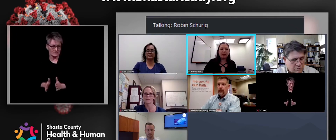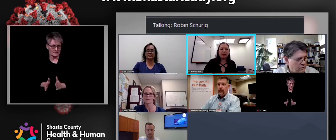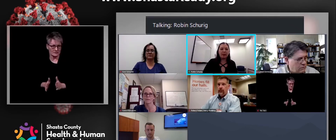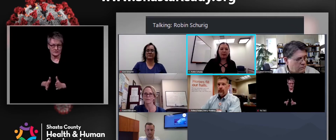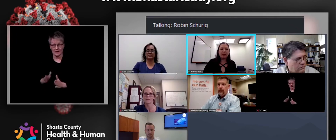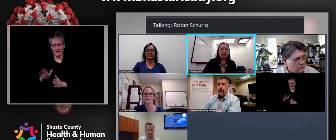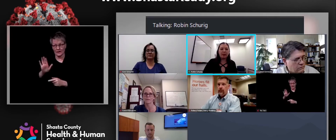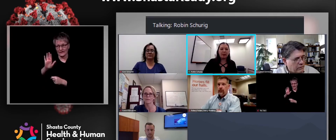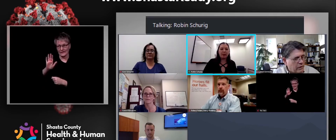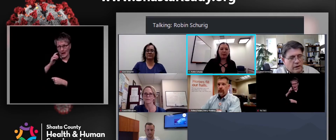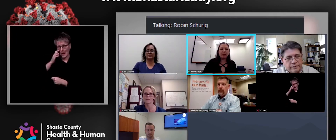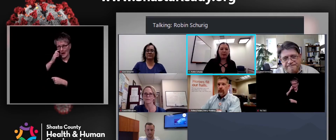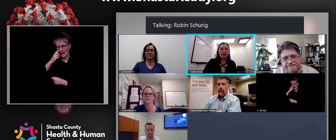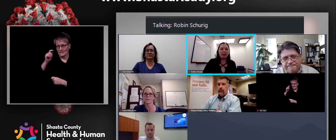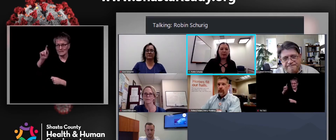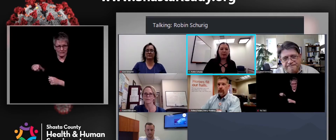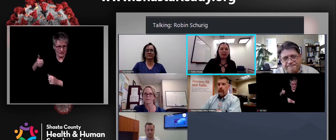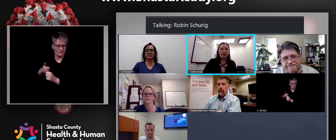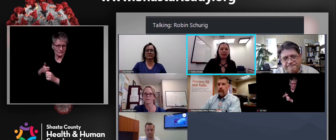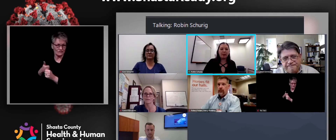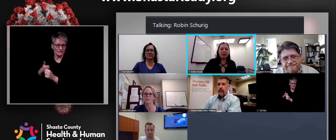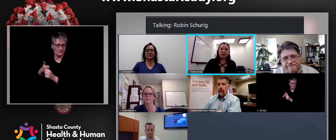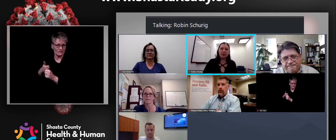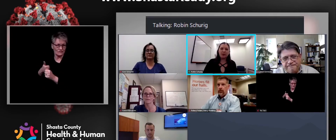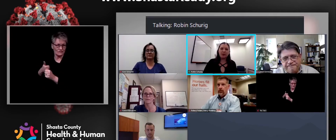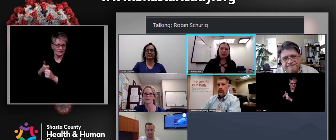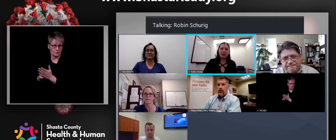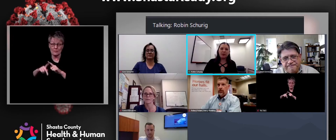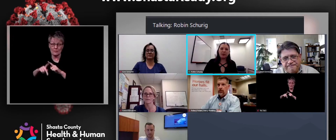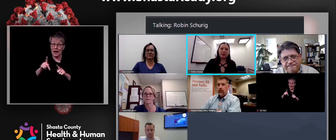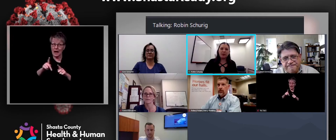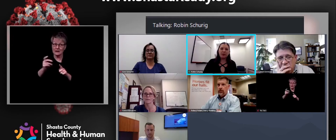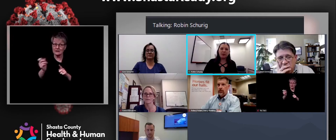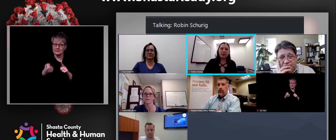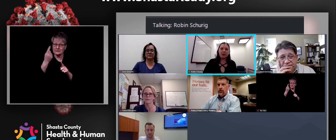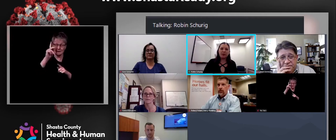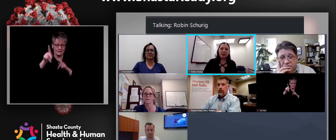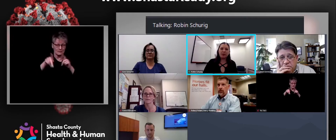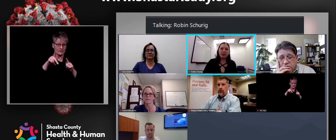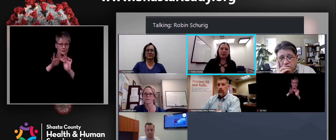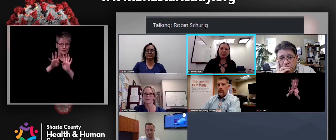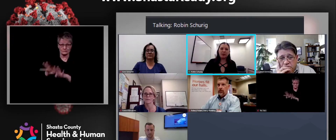but when it comes to having spectators attend the rodeo and selling food and things like